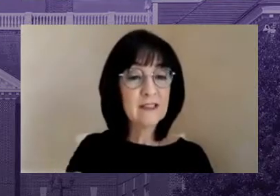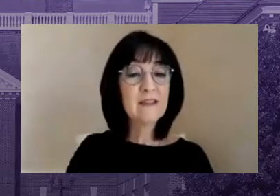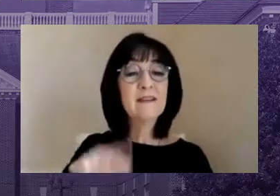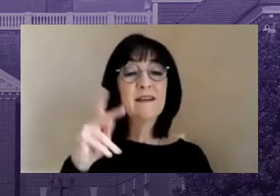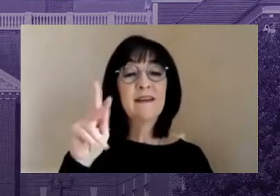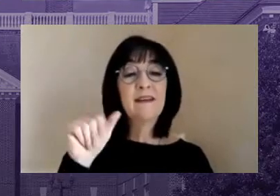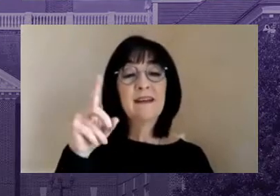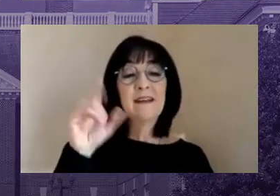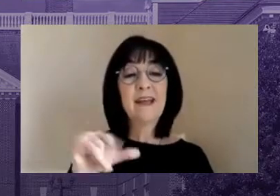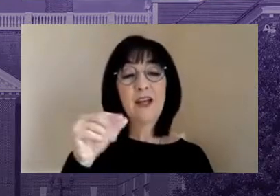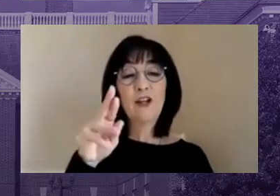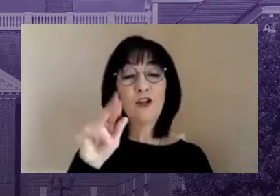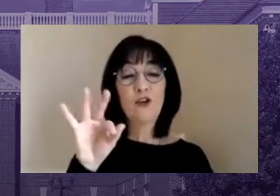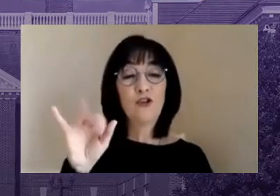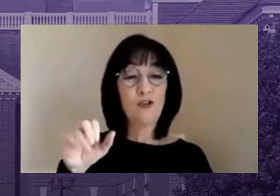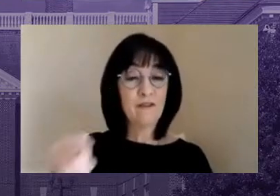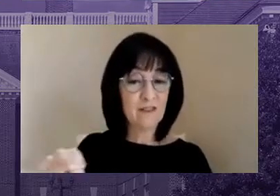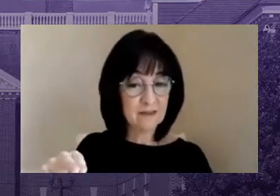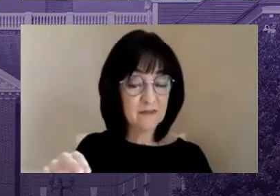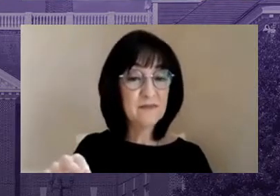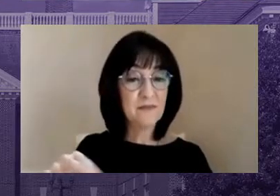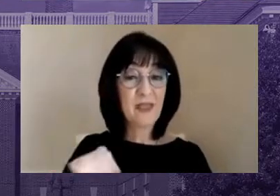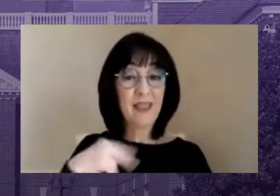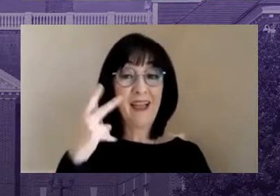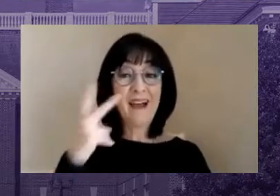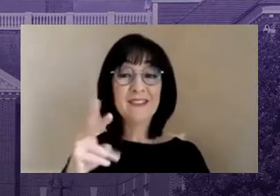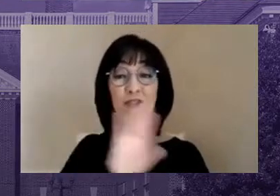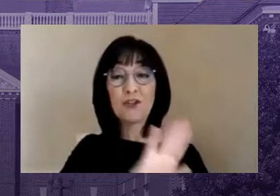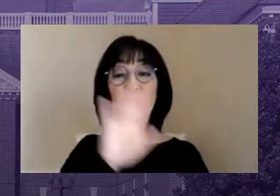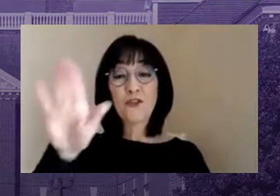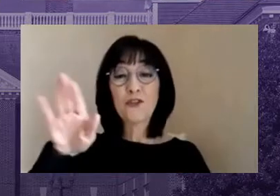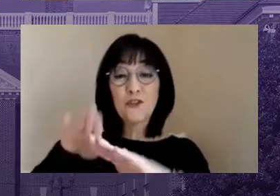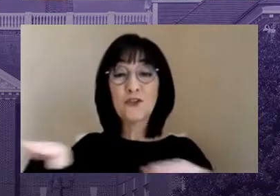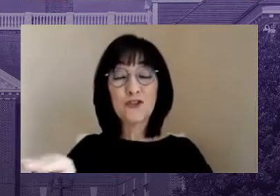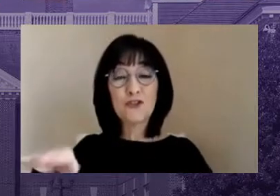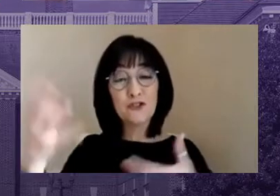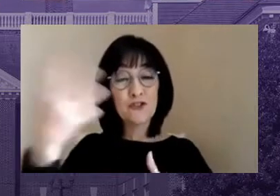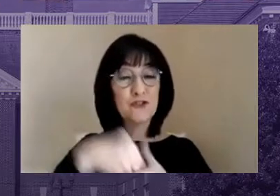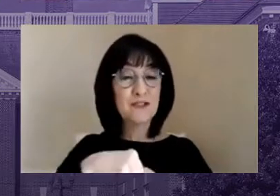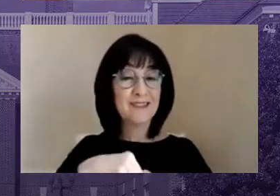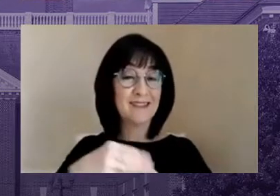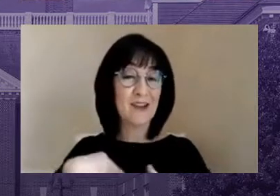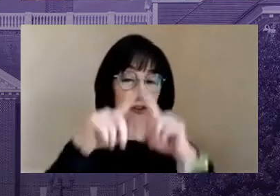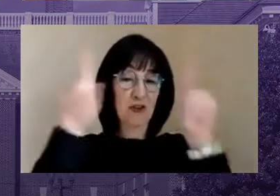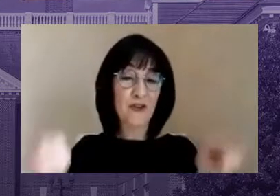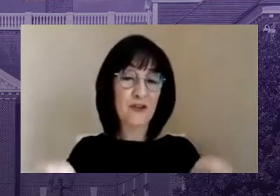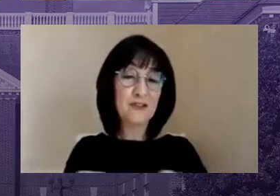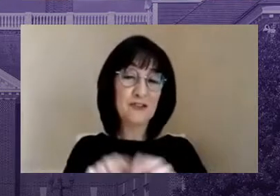as well. I see children on the screen that they brought along with us to really show us who this